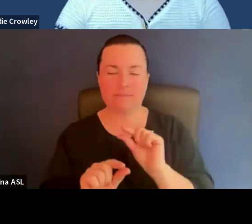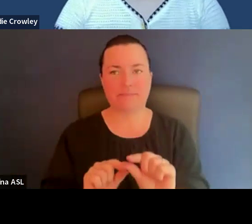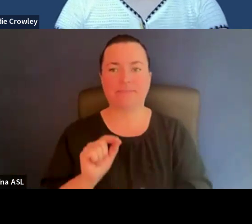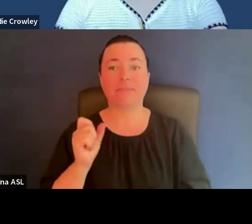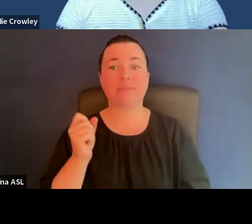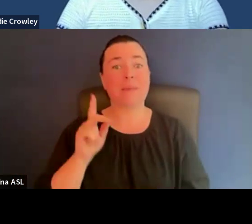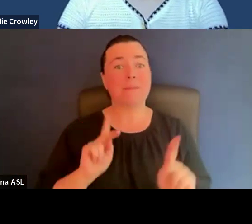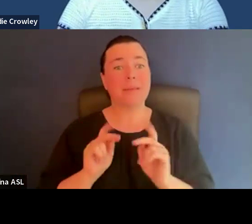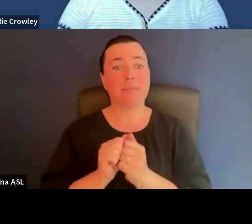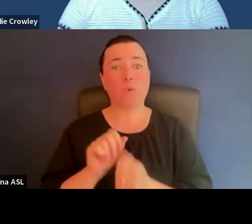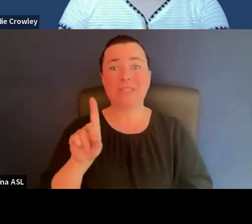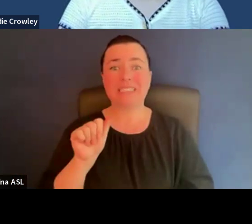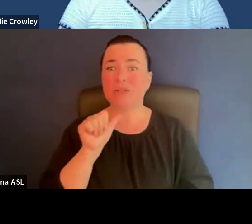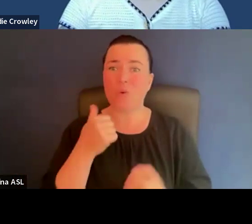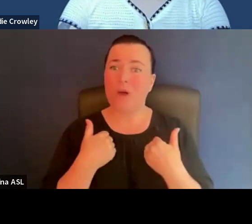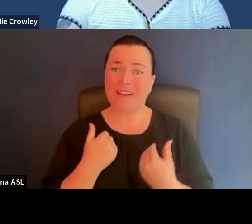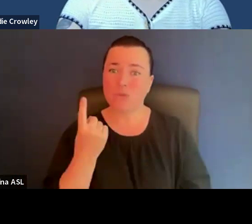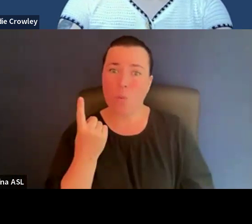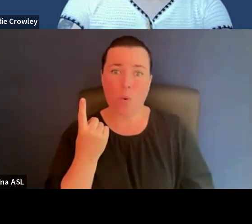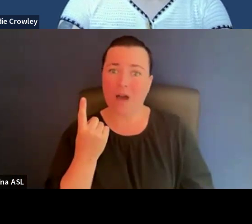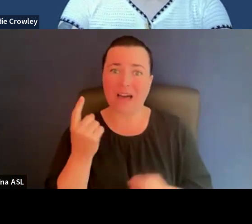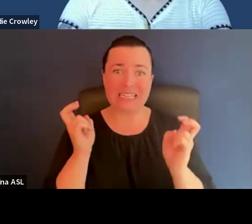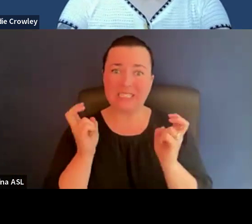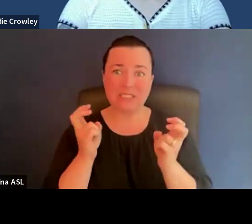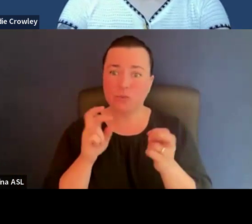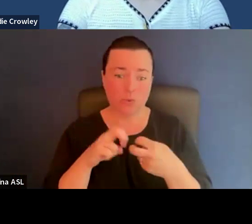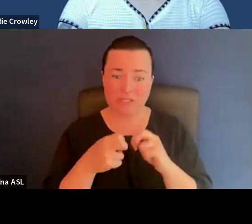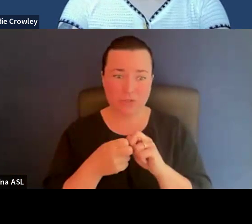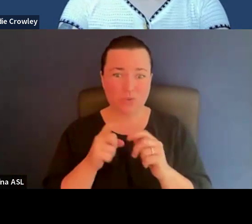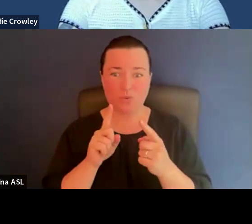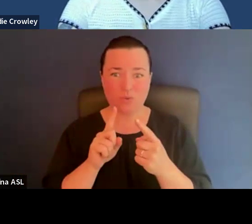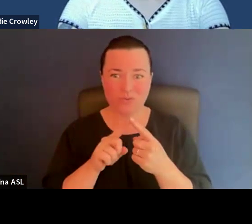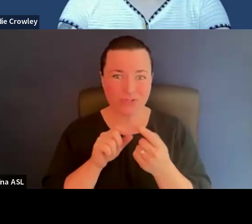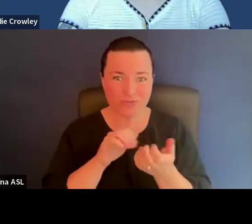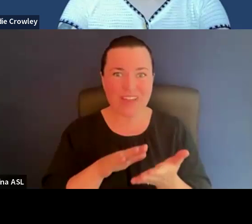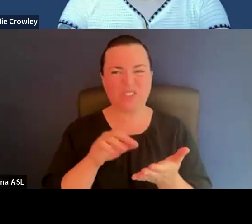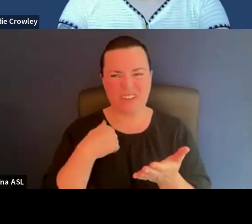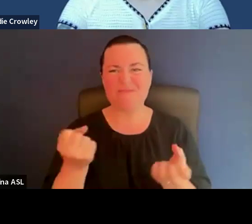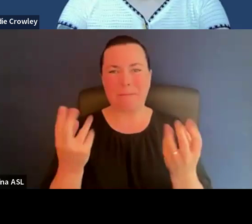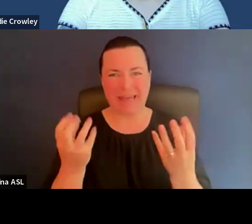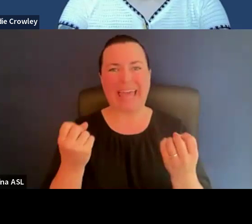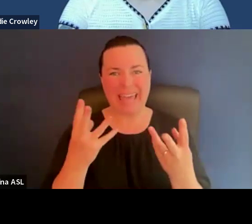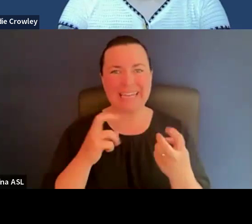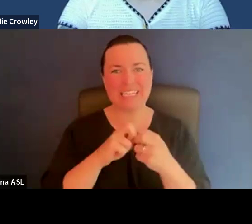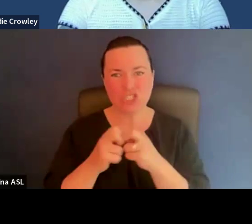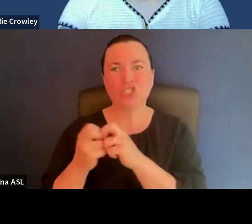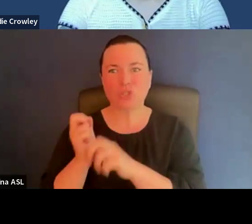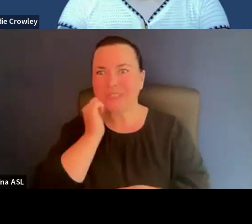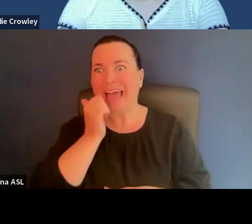There's always a million issues every single day. But you have to learn to take it day by day, issue by issue.